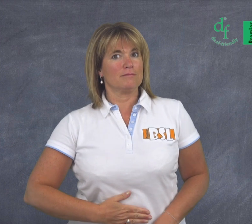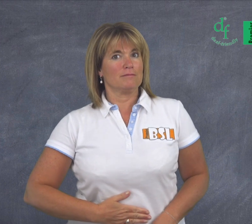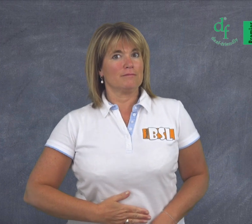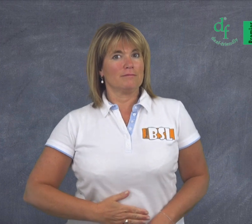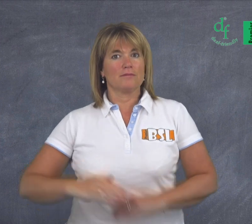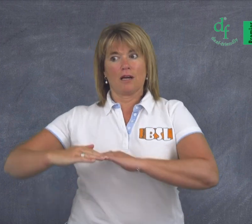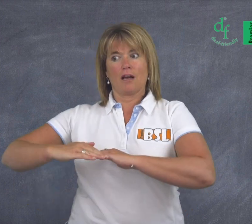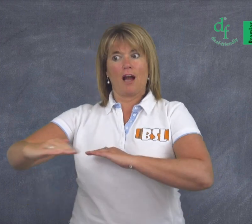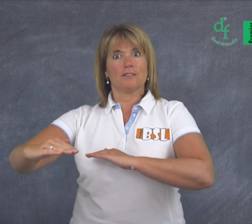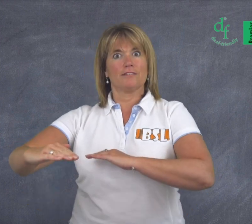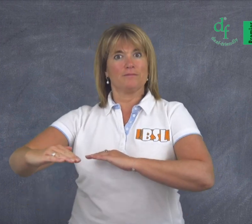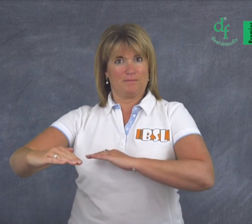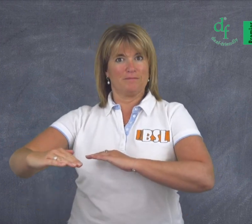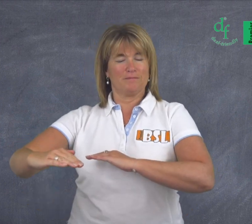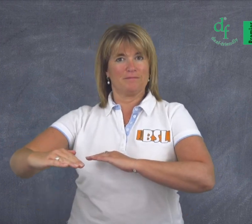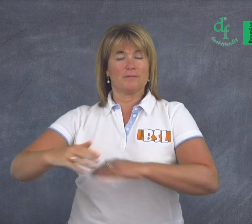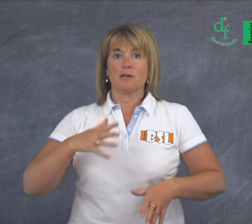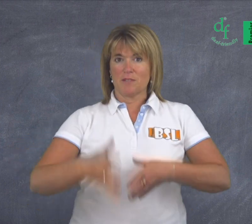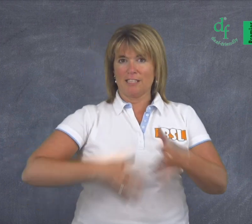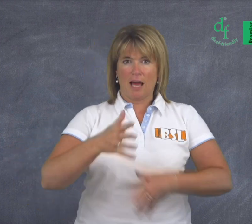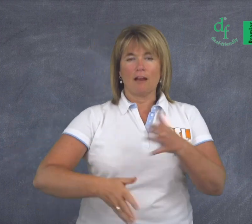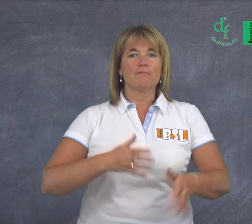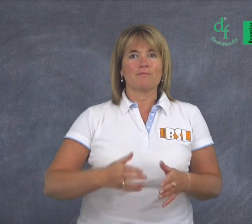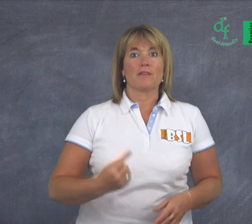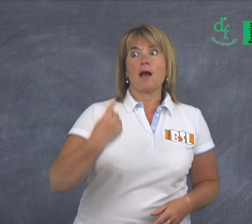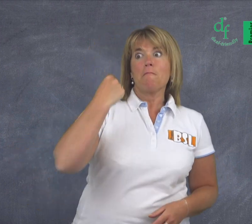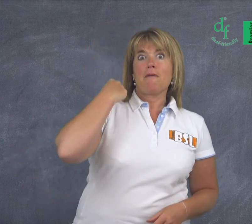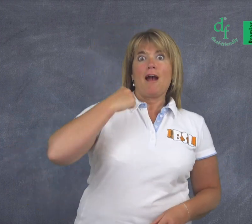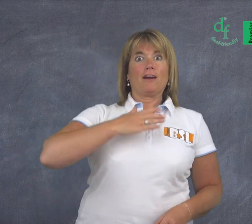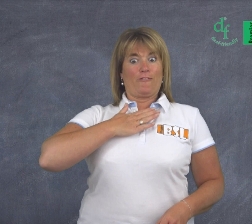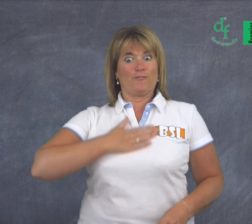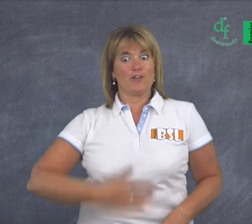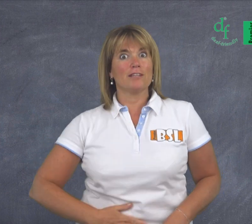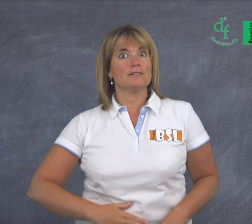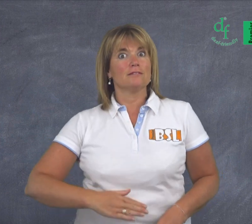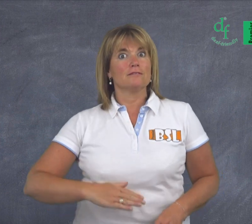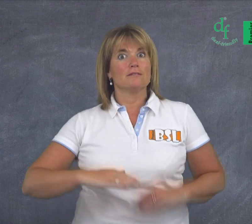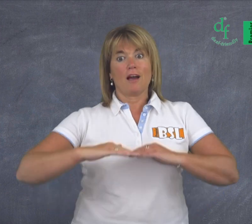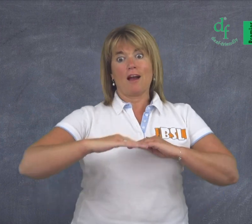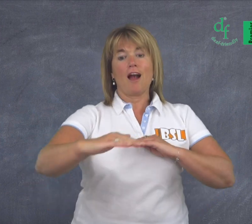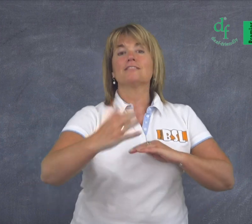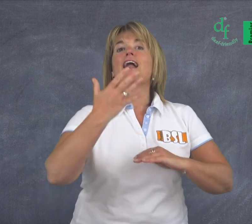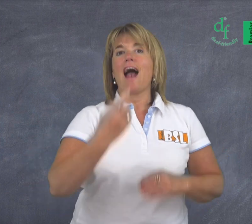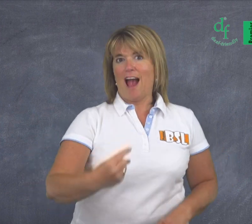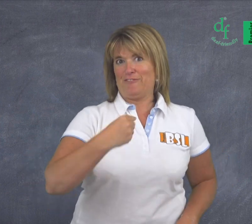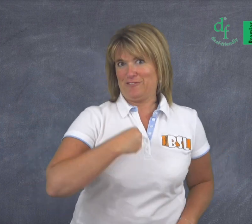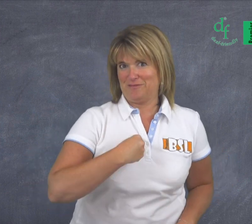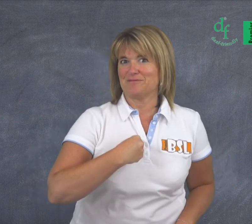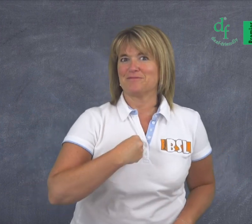garden Now in BSL I have a front and back garden.